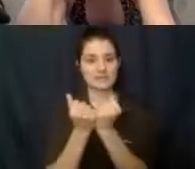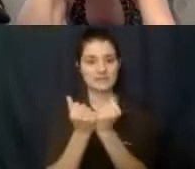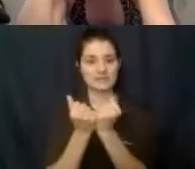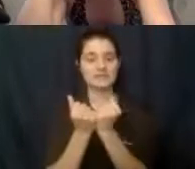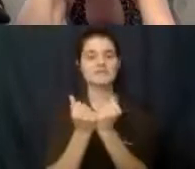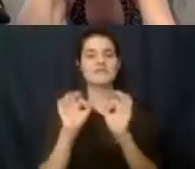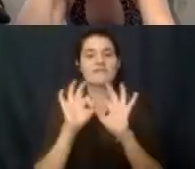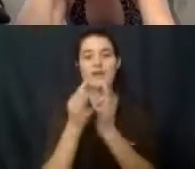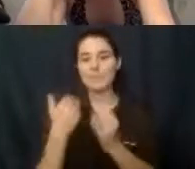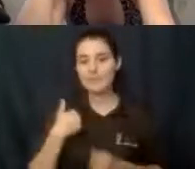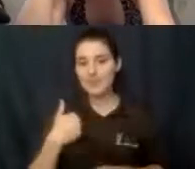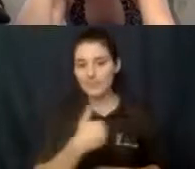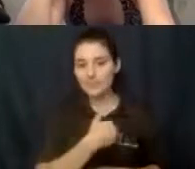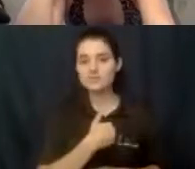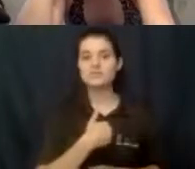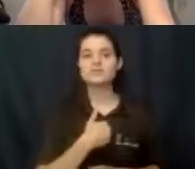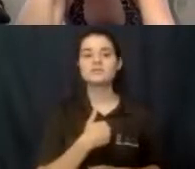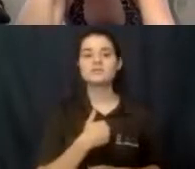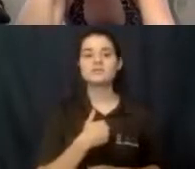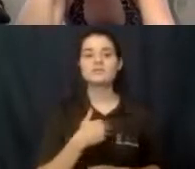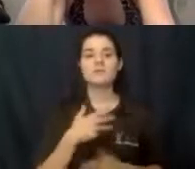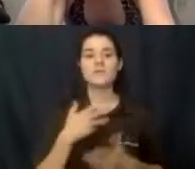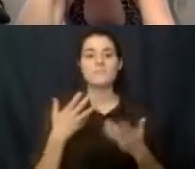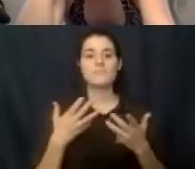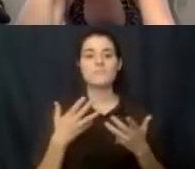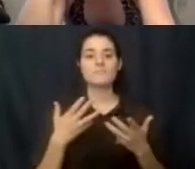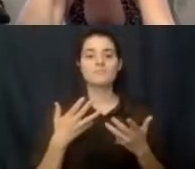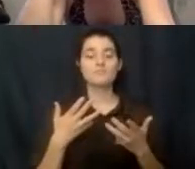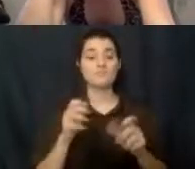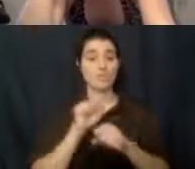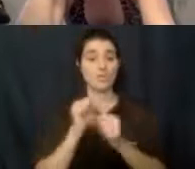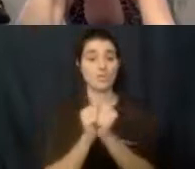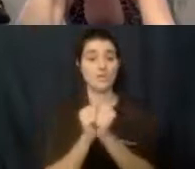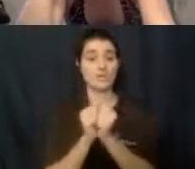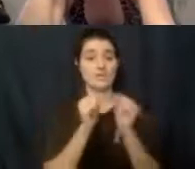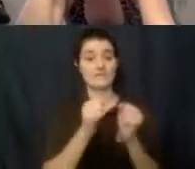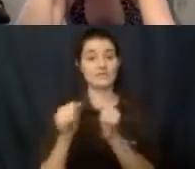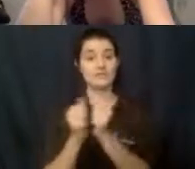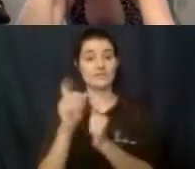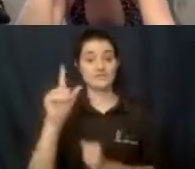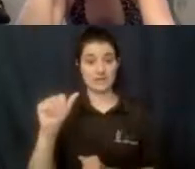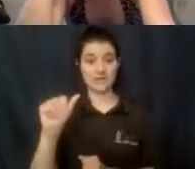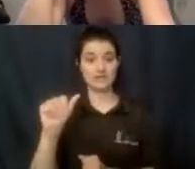and different agencies, family members, and working with individuals with disabilities.